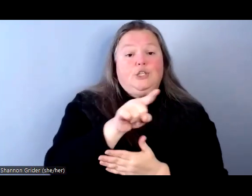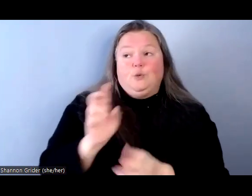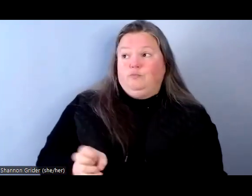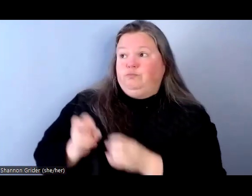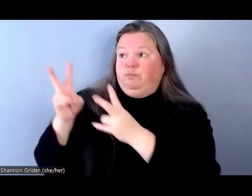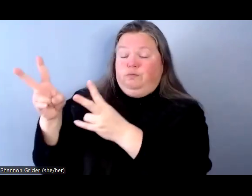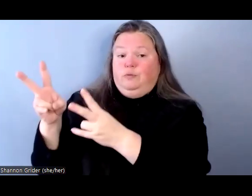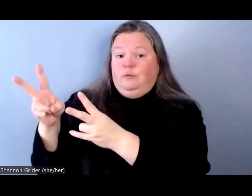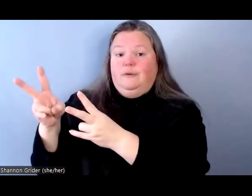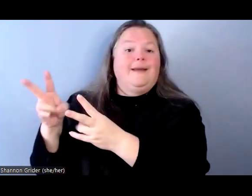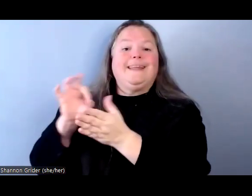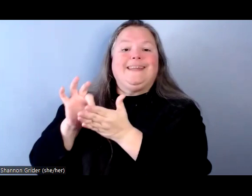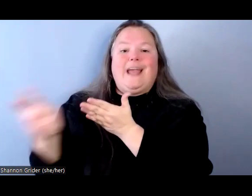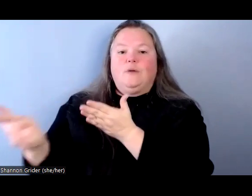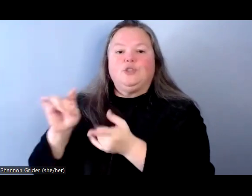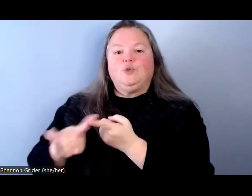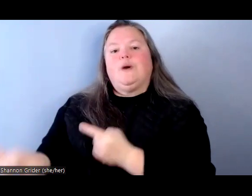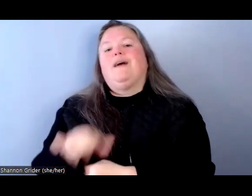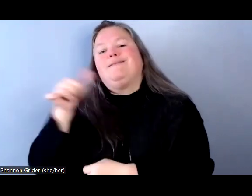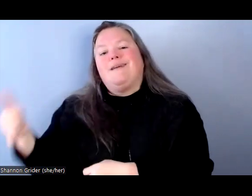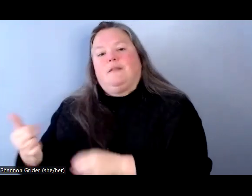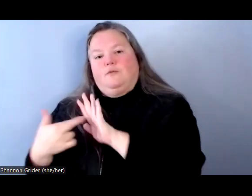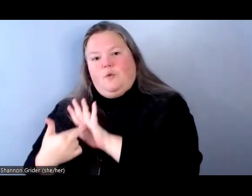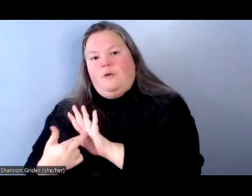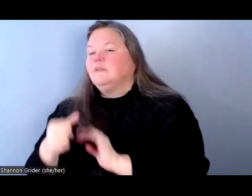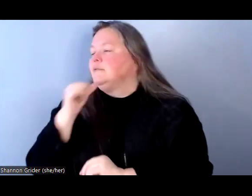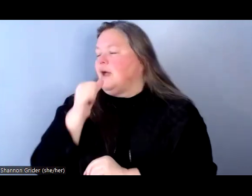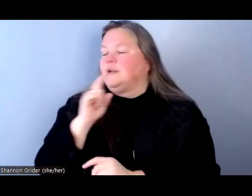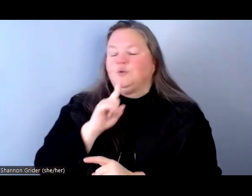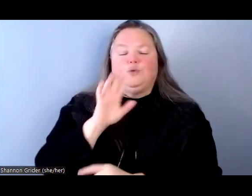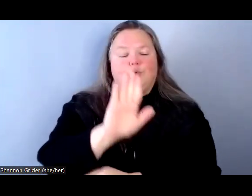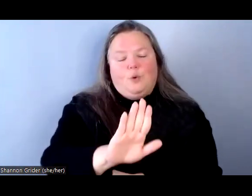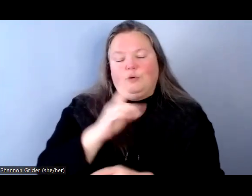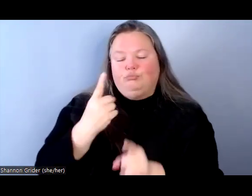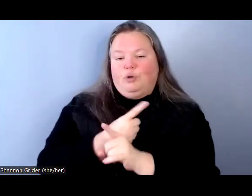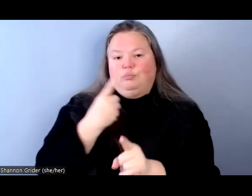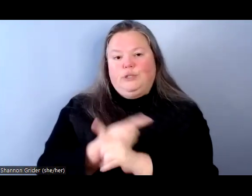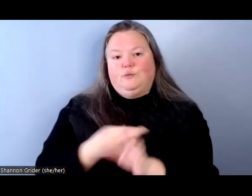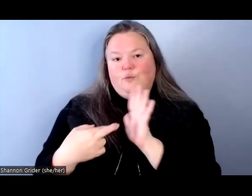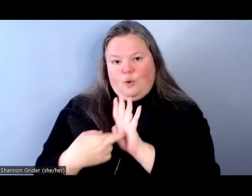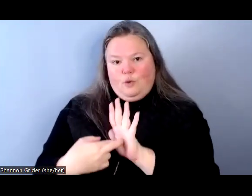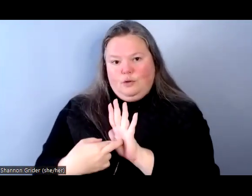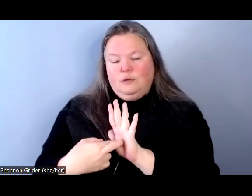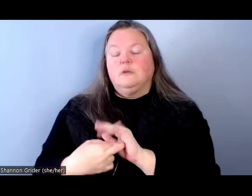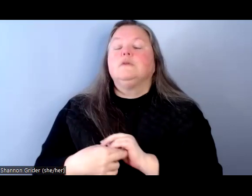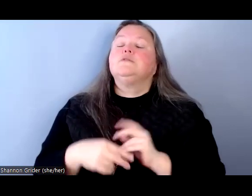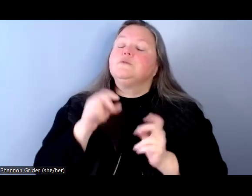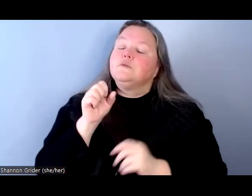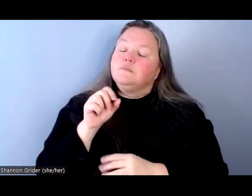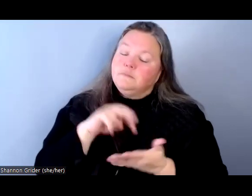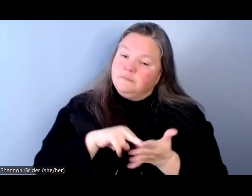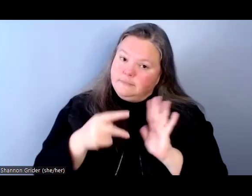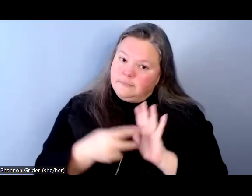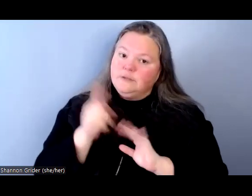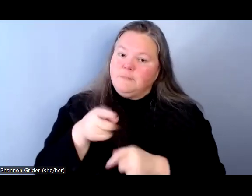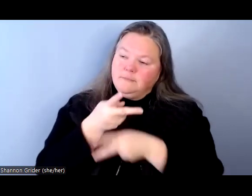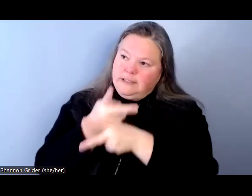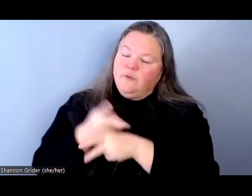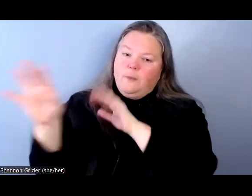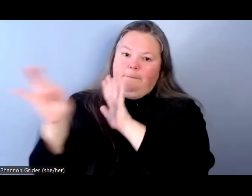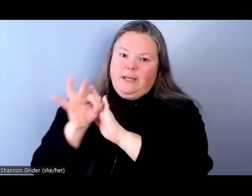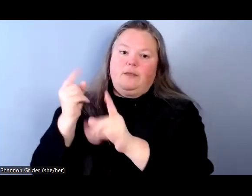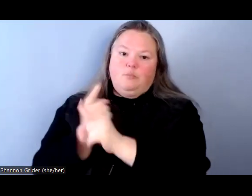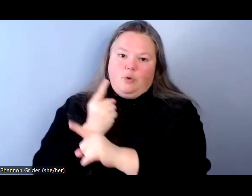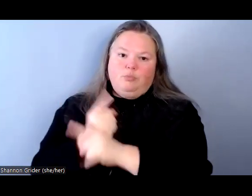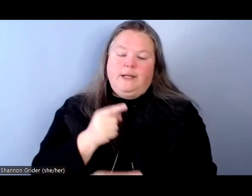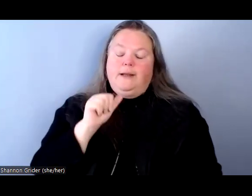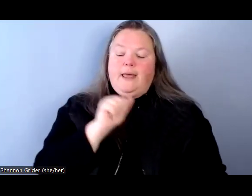them so please be careful and make sure to select the correct role.